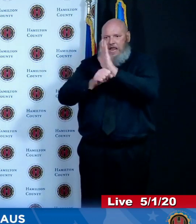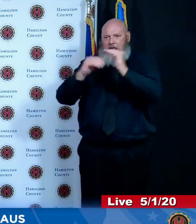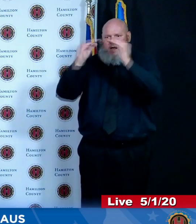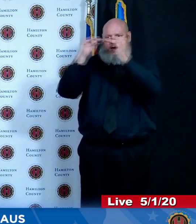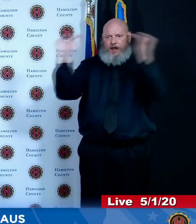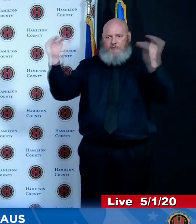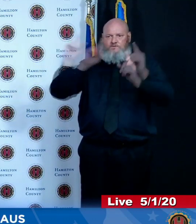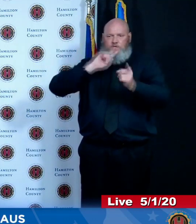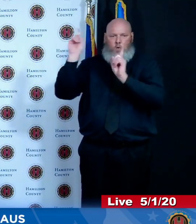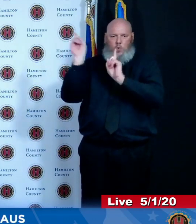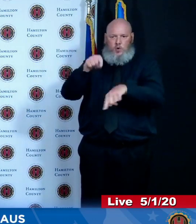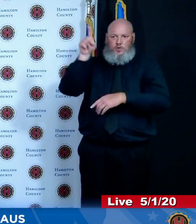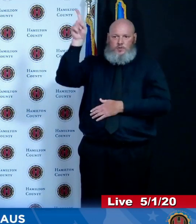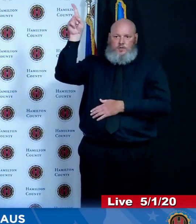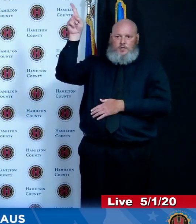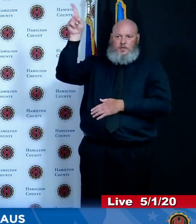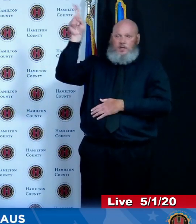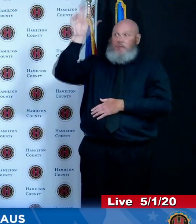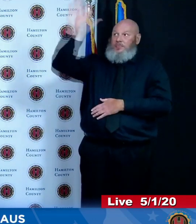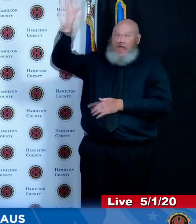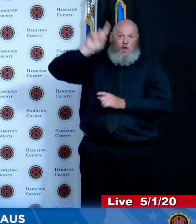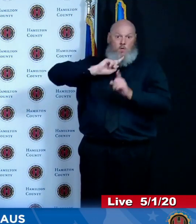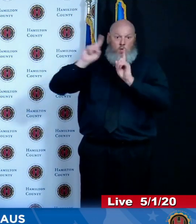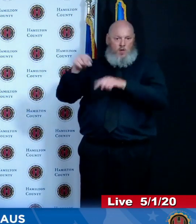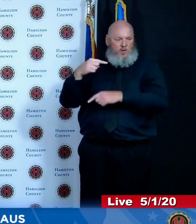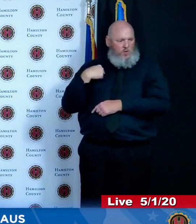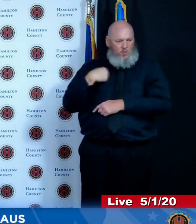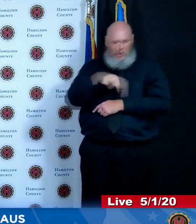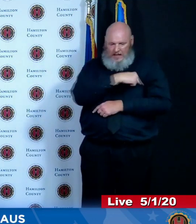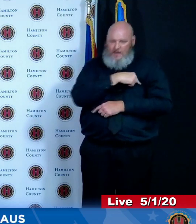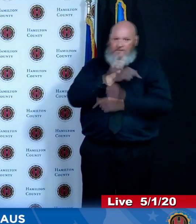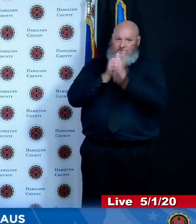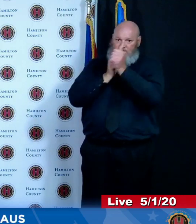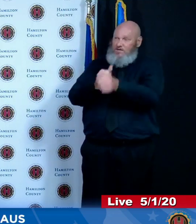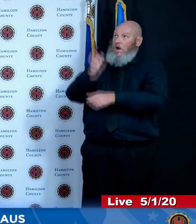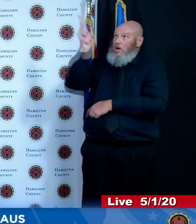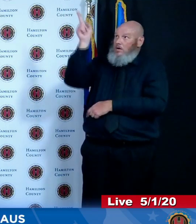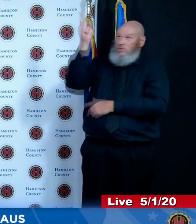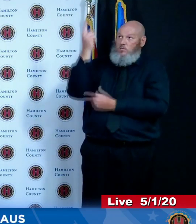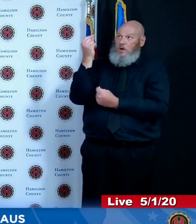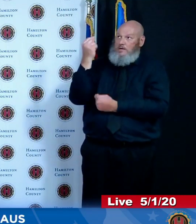stricter than that guidance he cannot be more lenient that than that guidance and